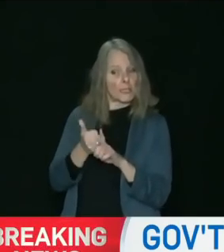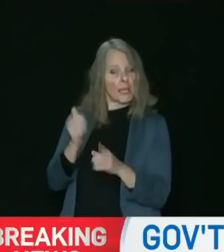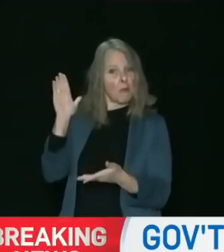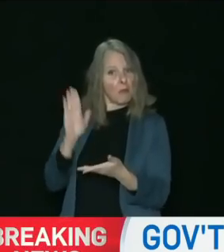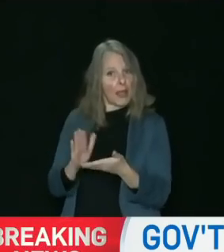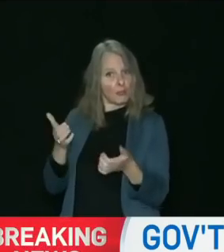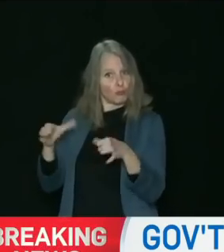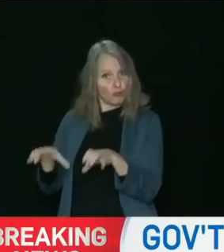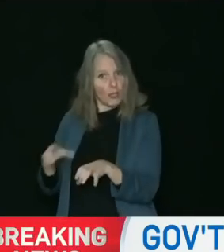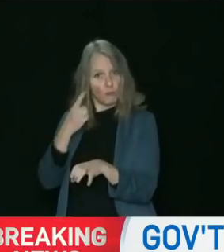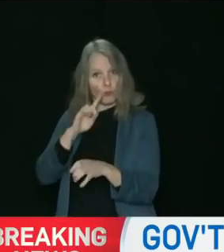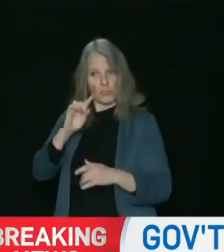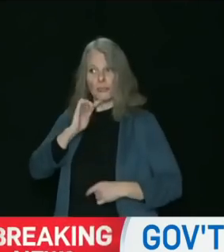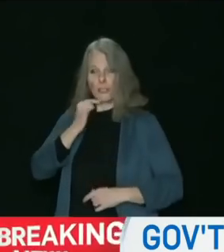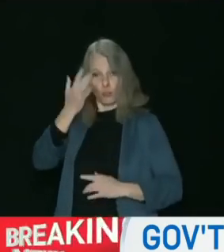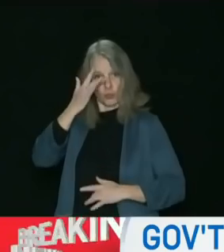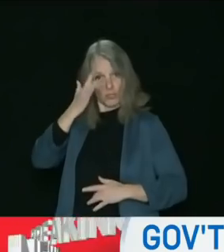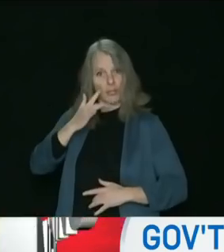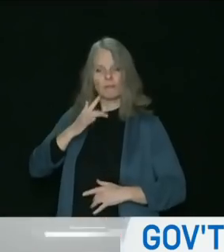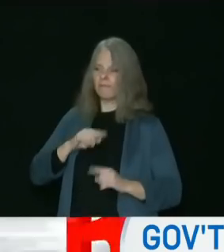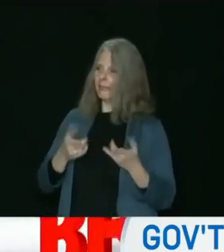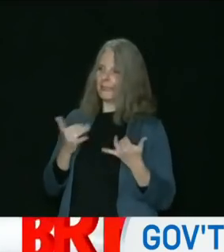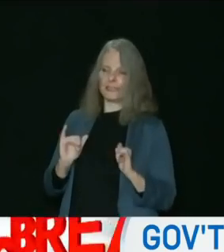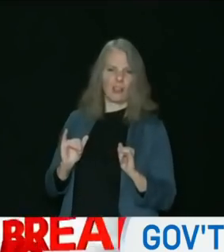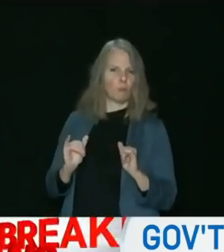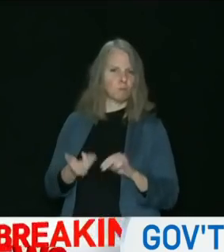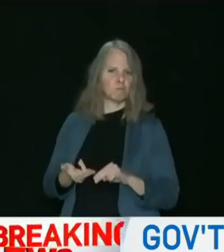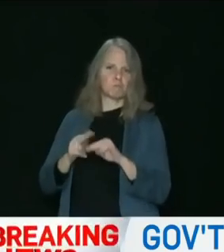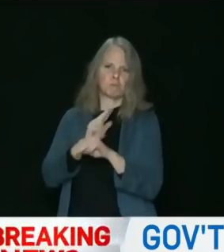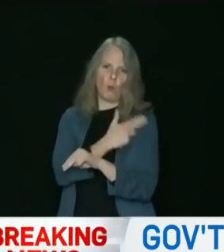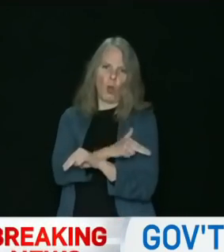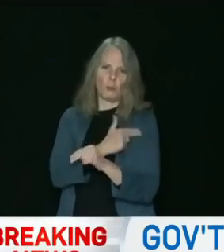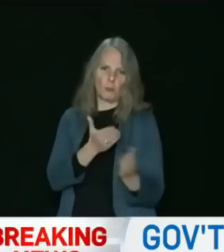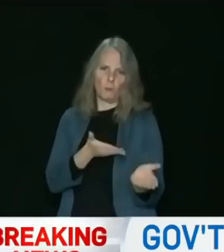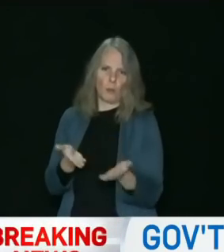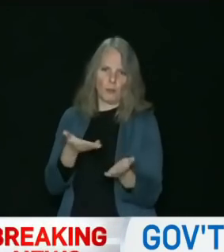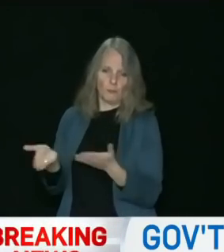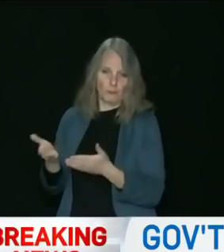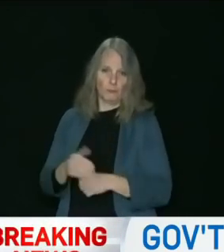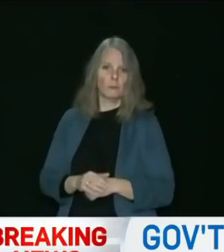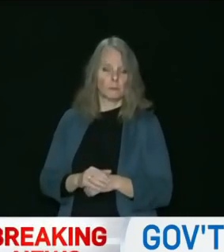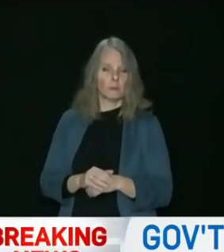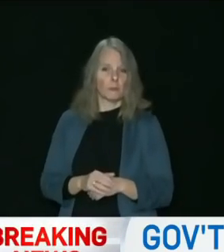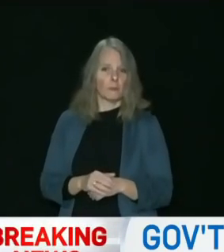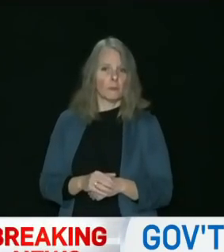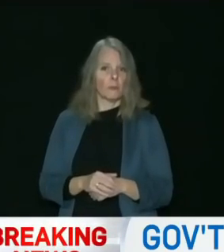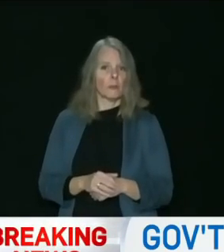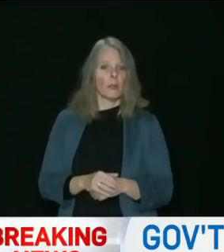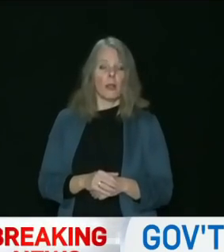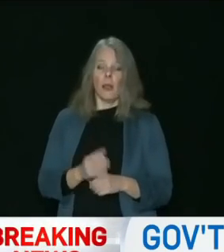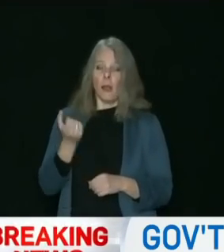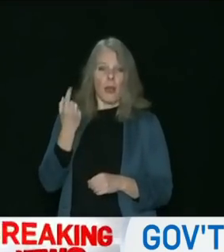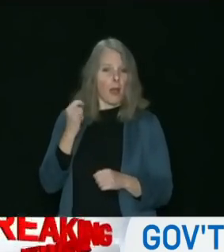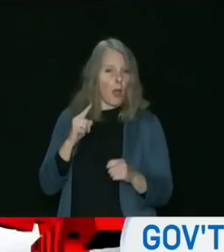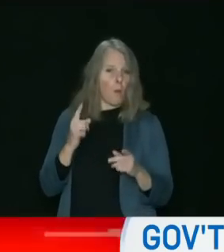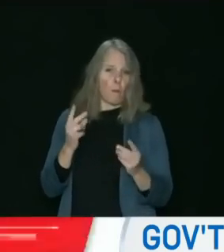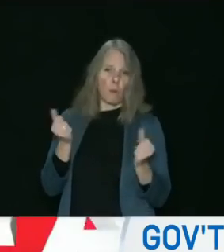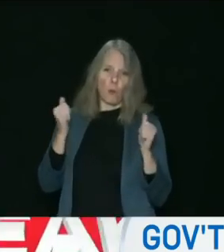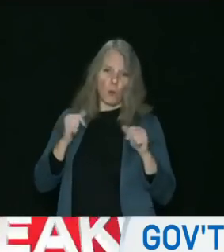HOWEVER, GIVEN THE LOWEST [INDISCERNIBLE] OMICRON, HOSPITALIZATIONS HAVE AN